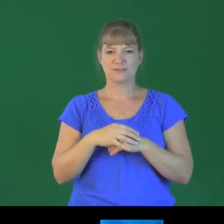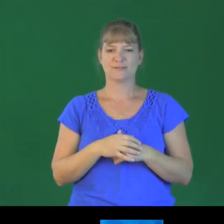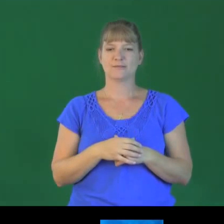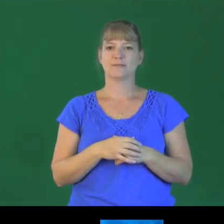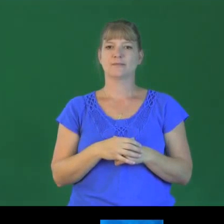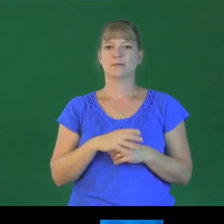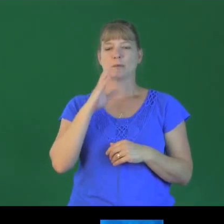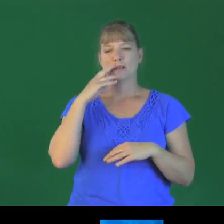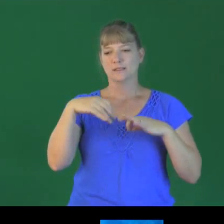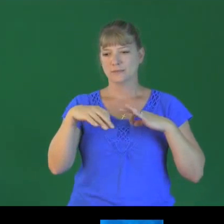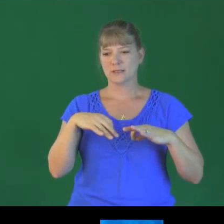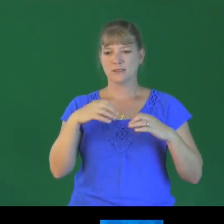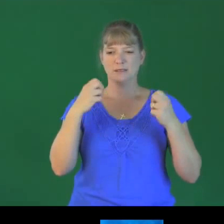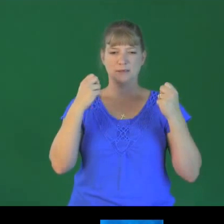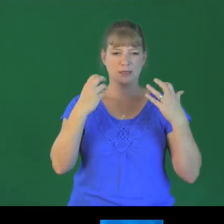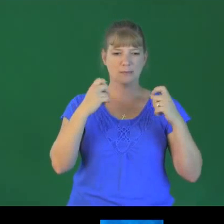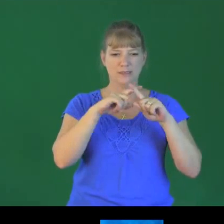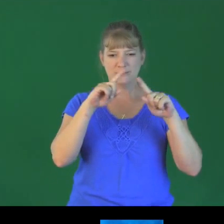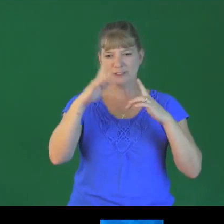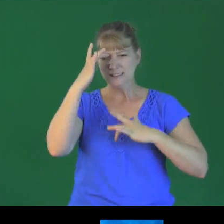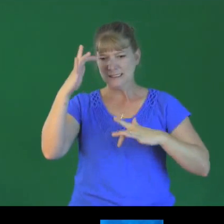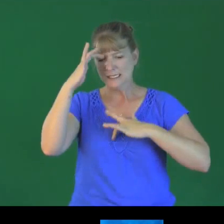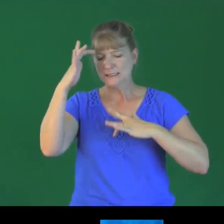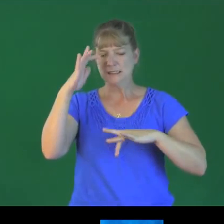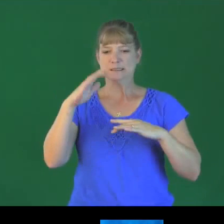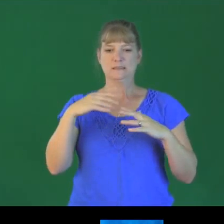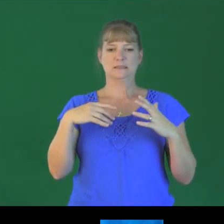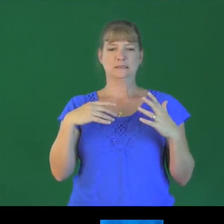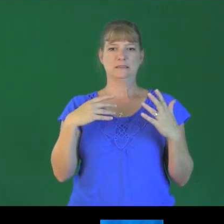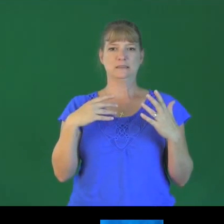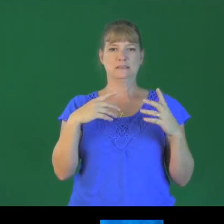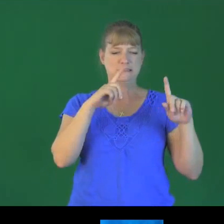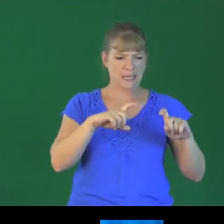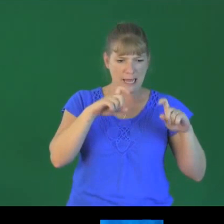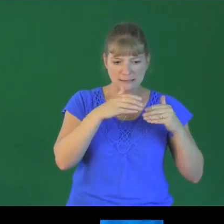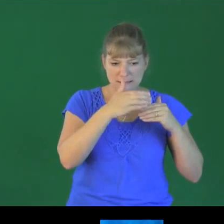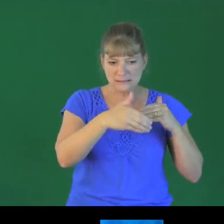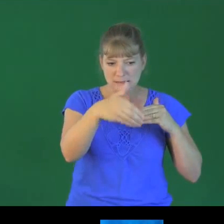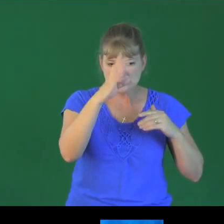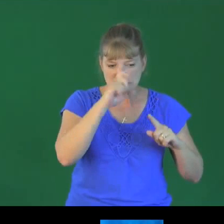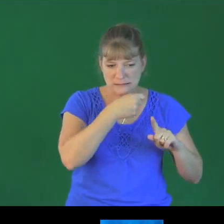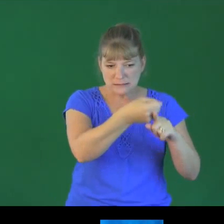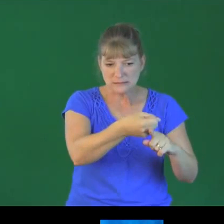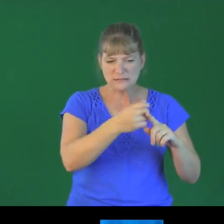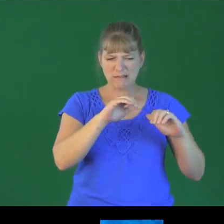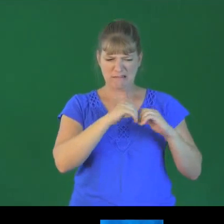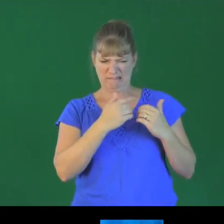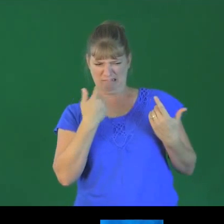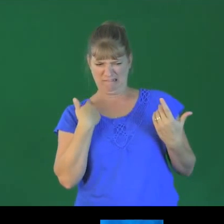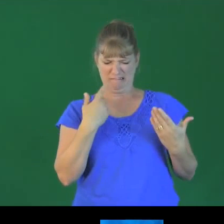They explain many diseases, what tests to expect, and how to interpret those test results,